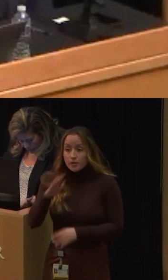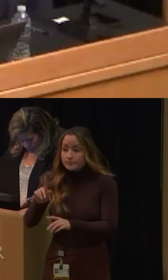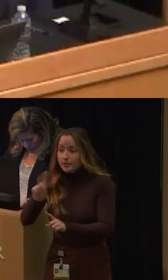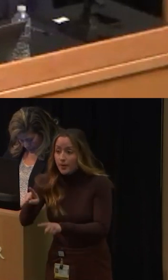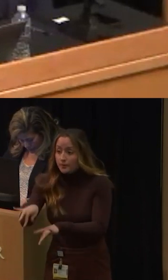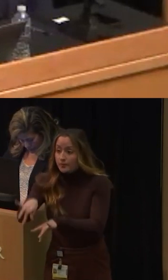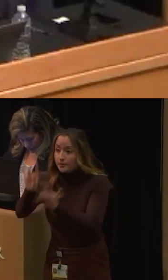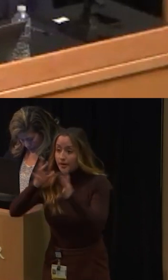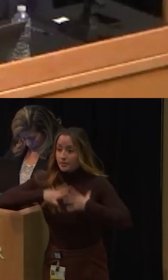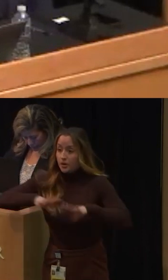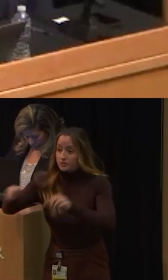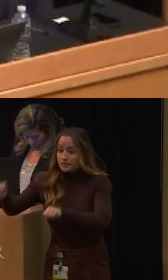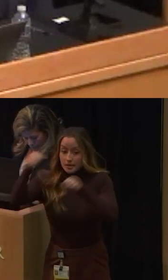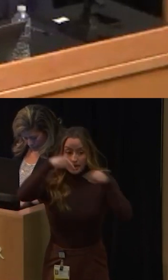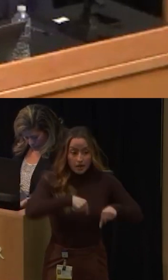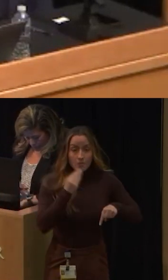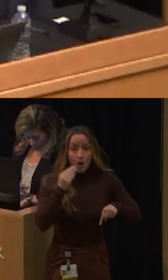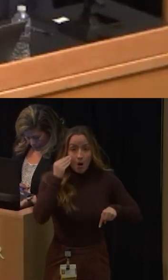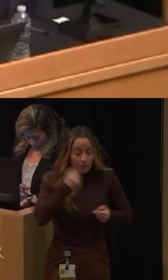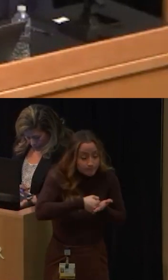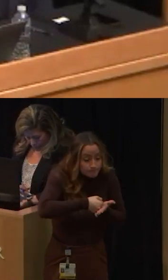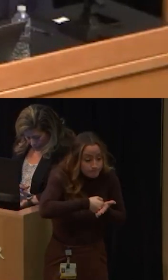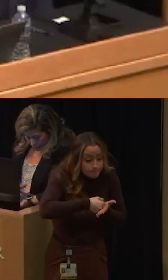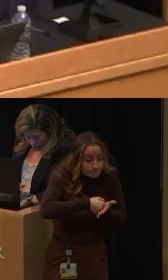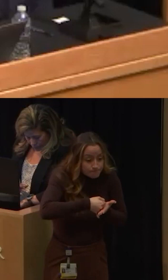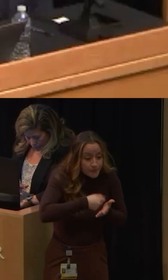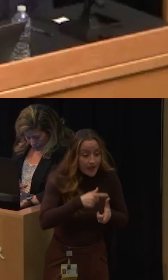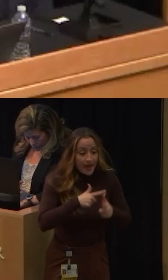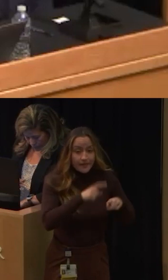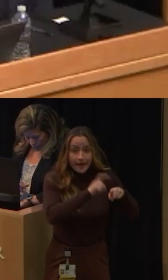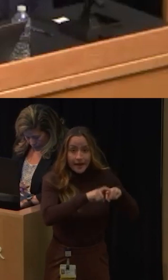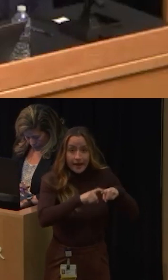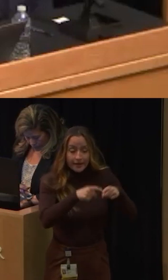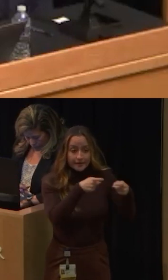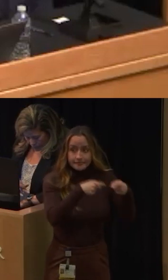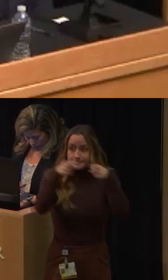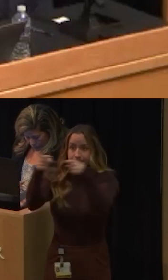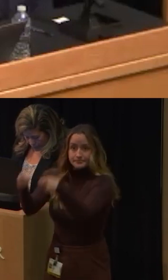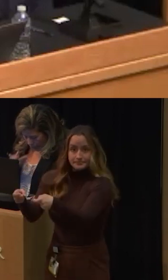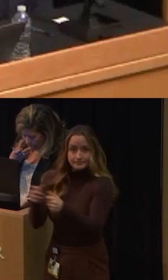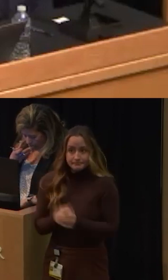iron it all in our kitchen, and then take it back on hangers. I mean, you know, those were the kinds of jobs